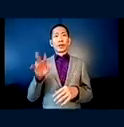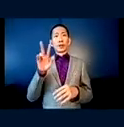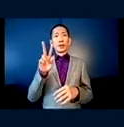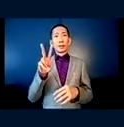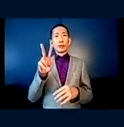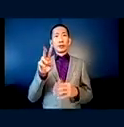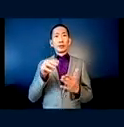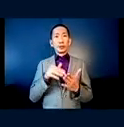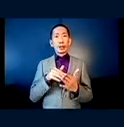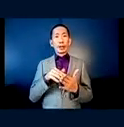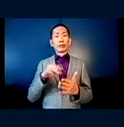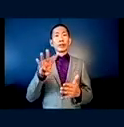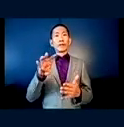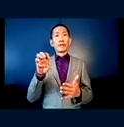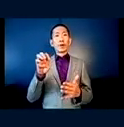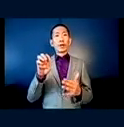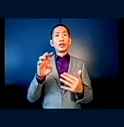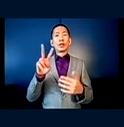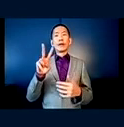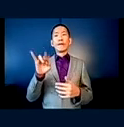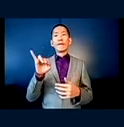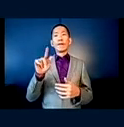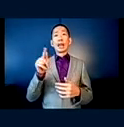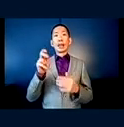THAT WAS DONE EVERYWHERE, IN ABOUT 2400 VILLAGES.